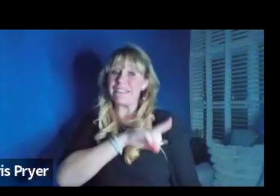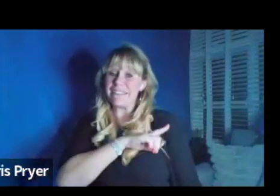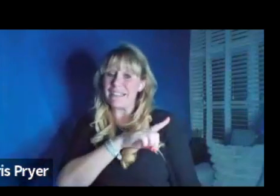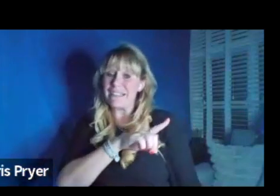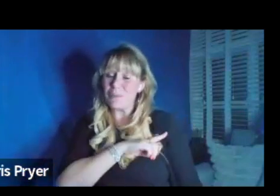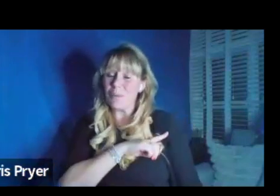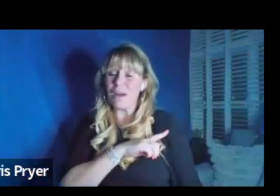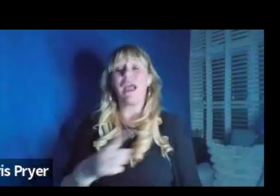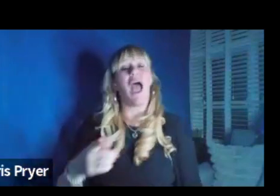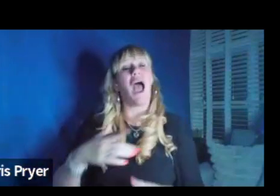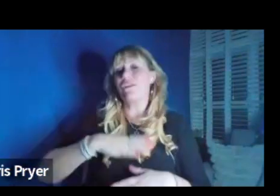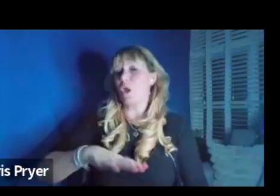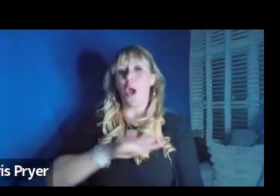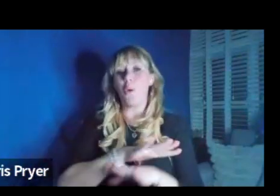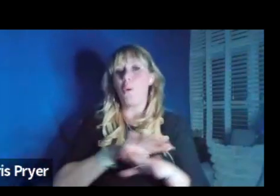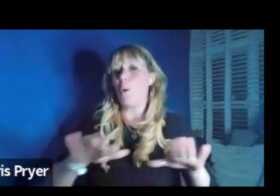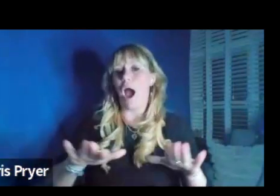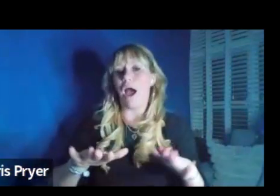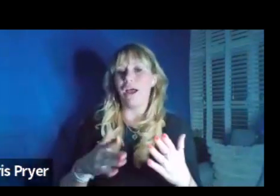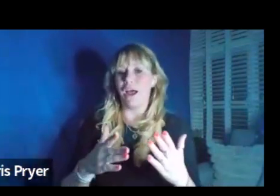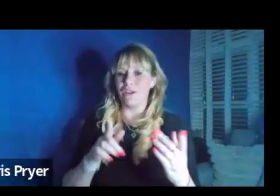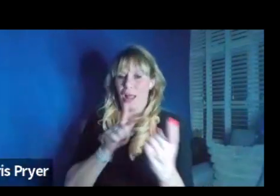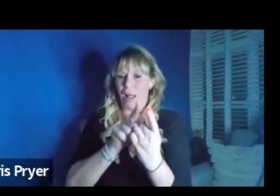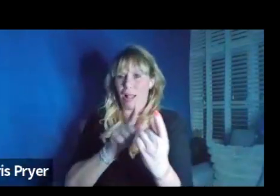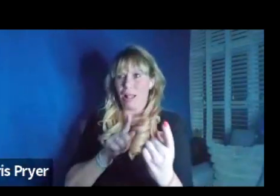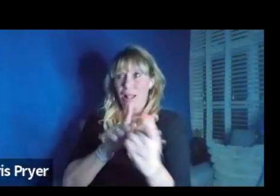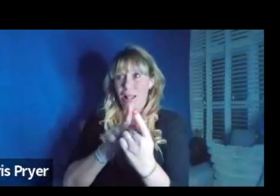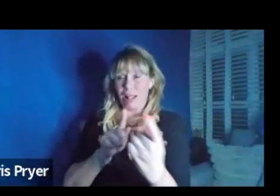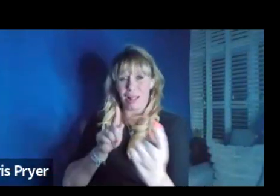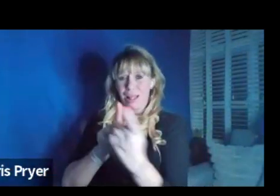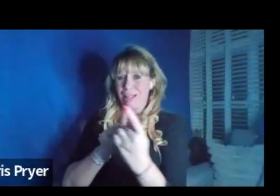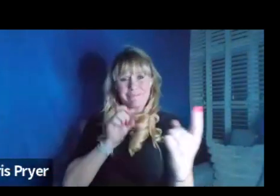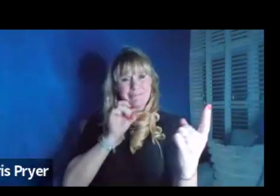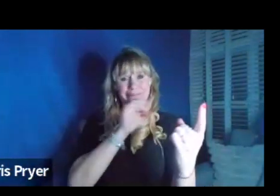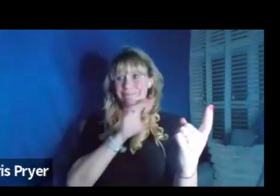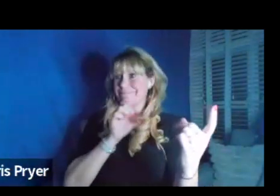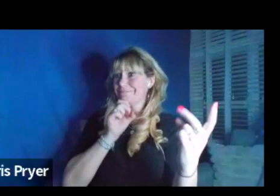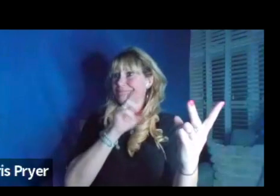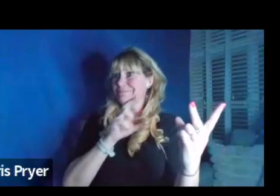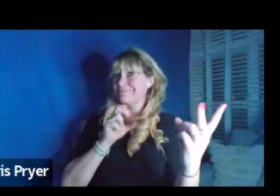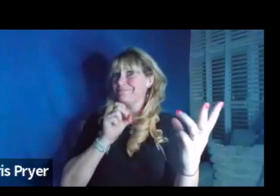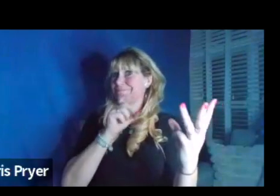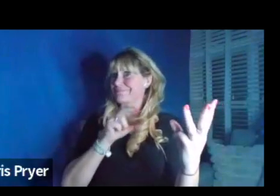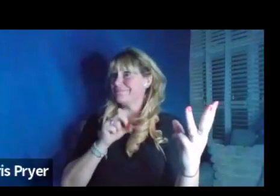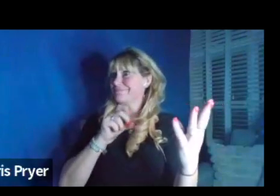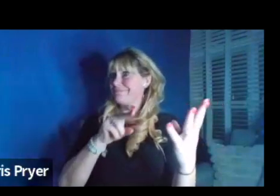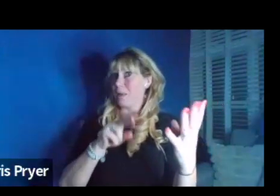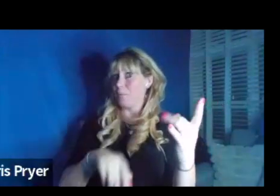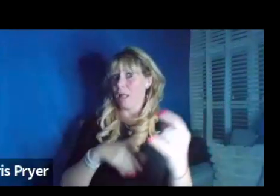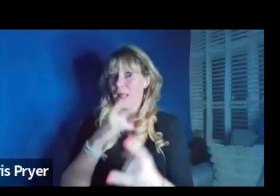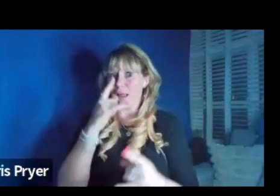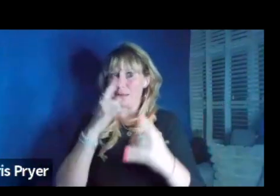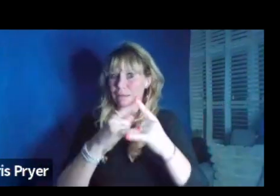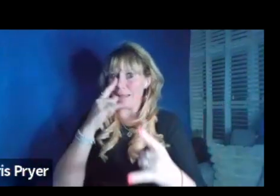Cos I don't want no swingers taking me for a ride Cos they might end up sleeping with the other side